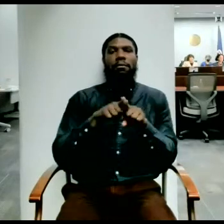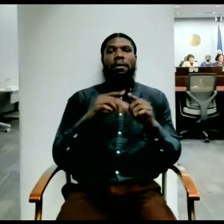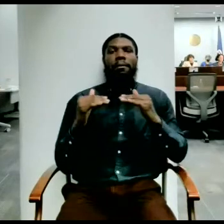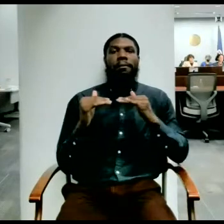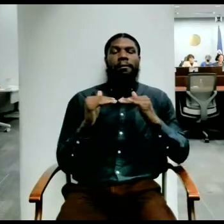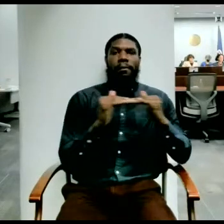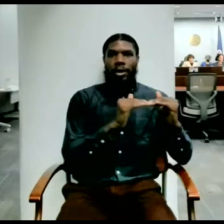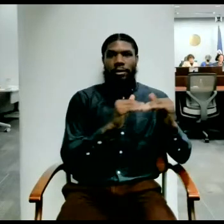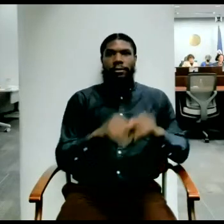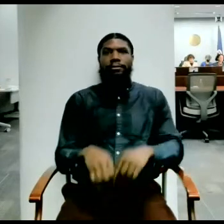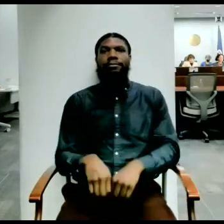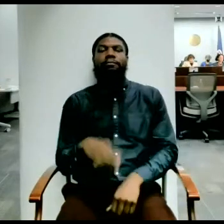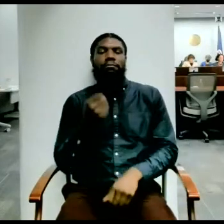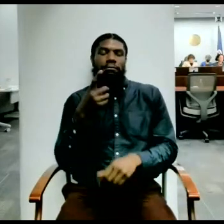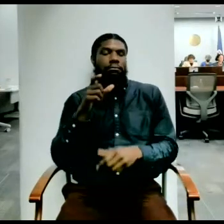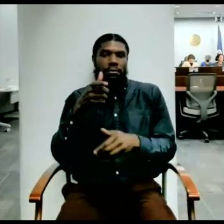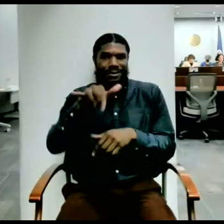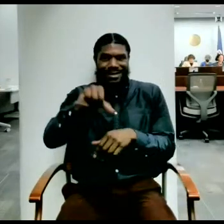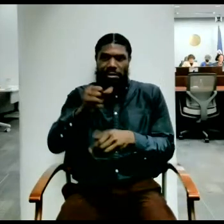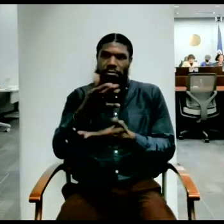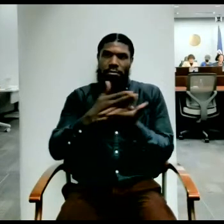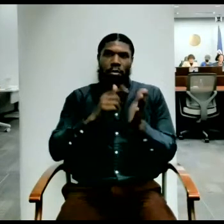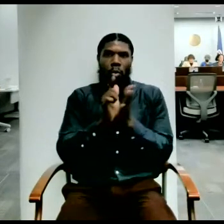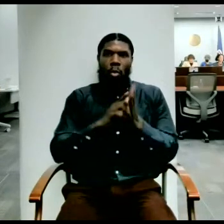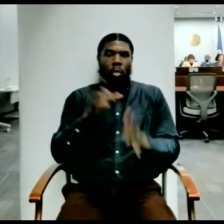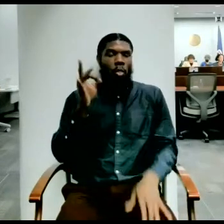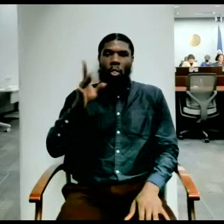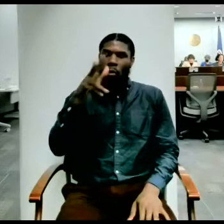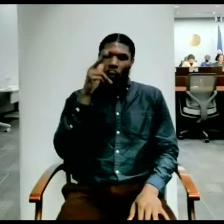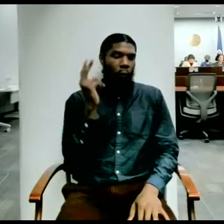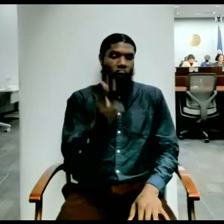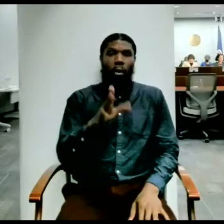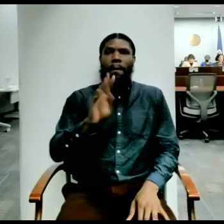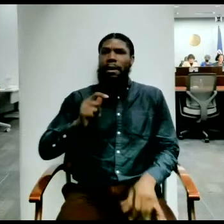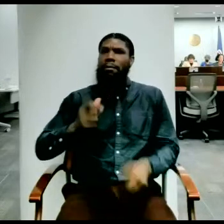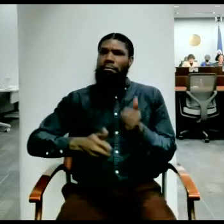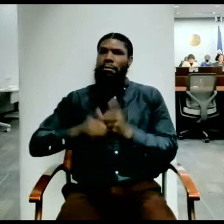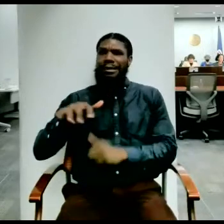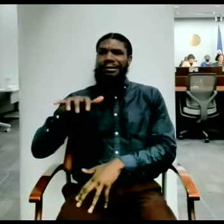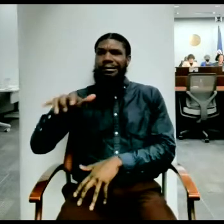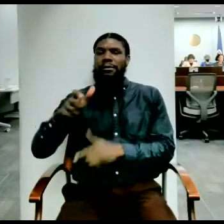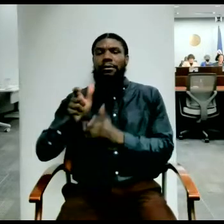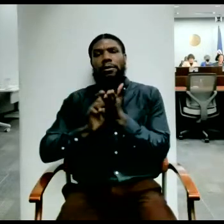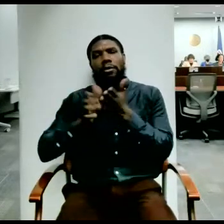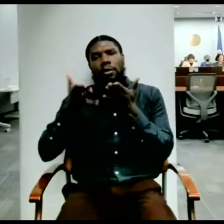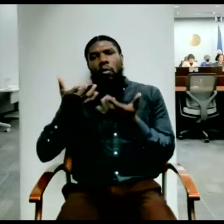fly by nights that aren't good lawyers, but most of us do want to help, not only the agency,